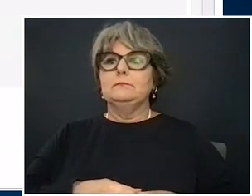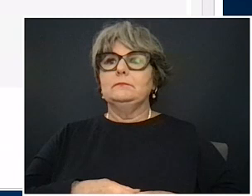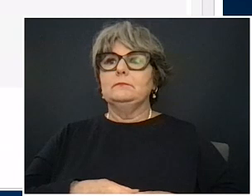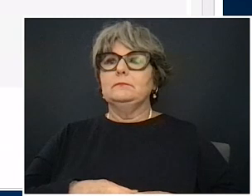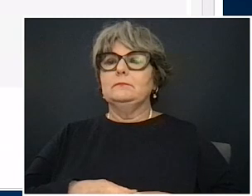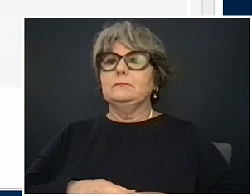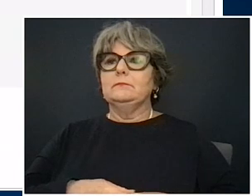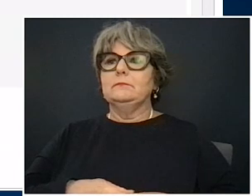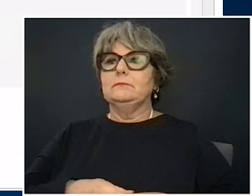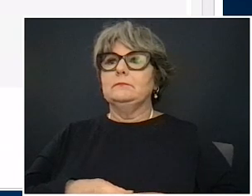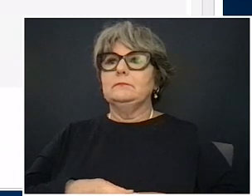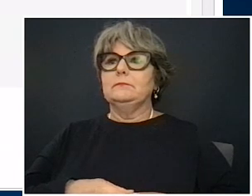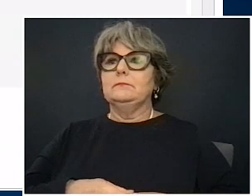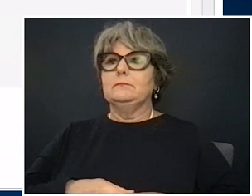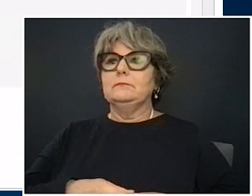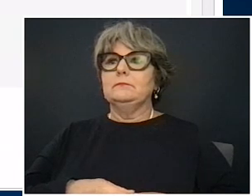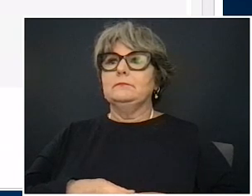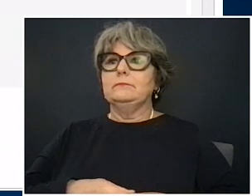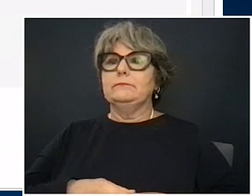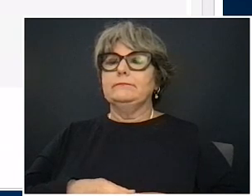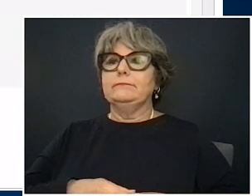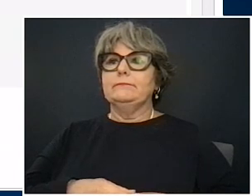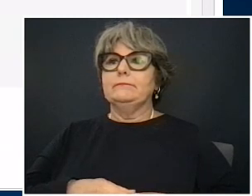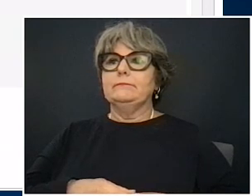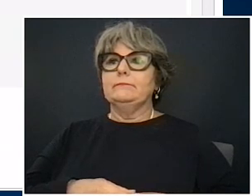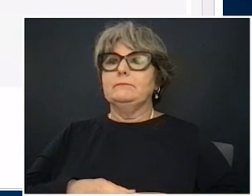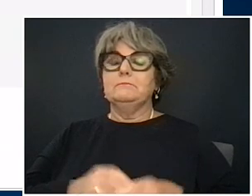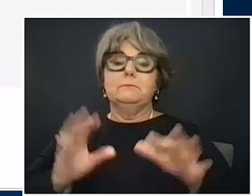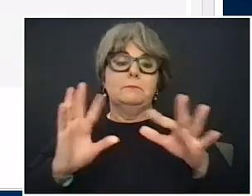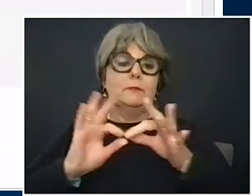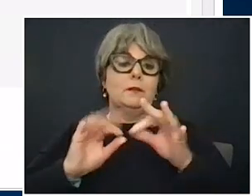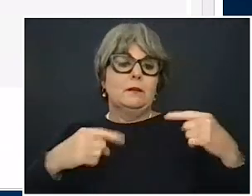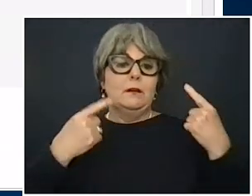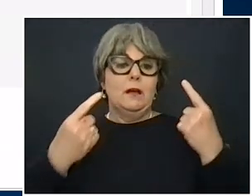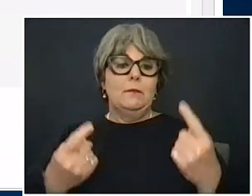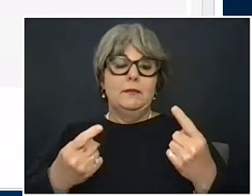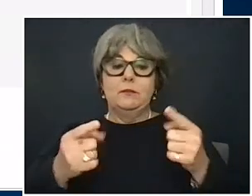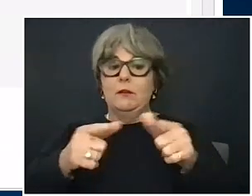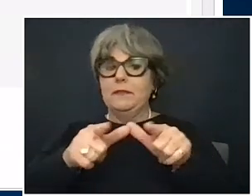Okay. Any comments on this language that has been struck?